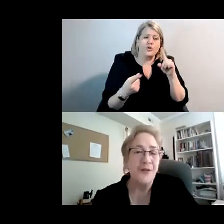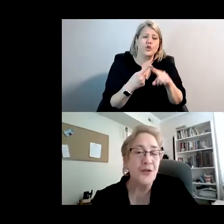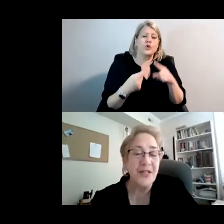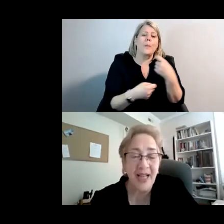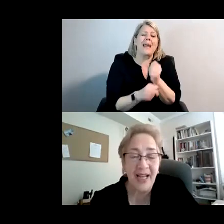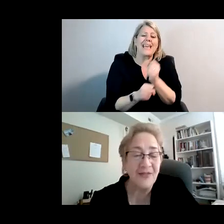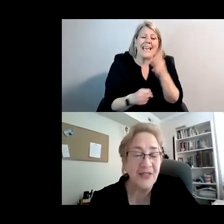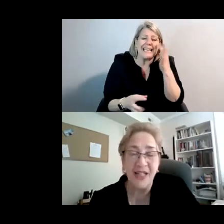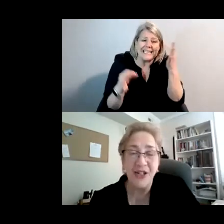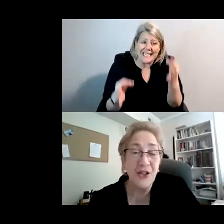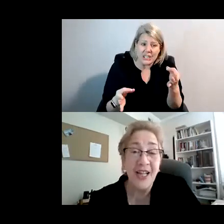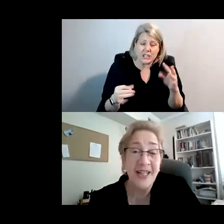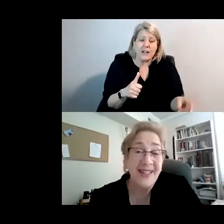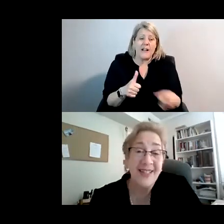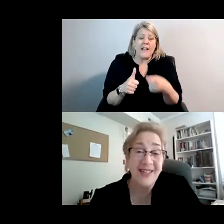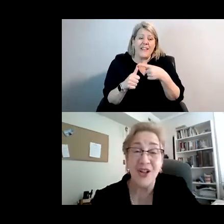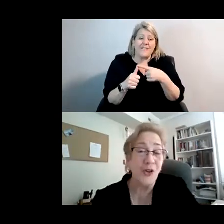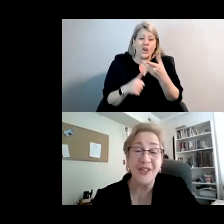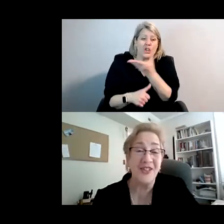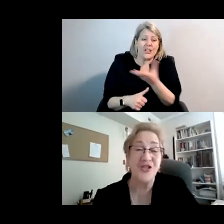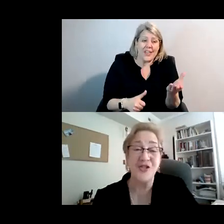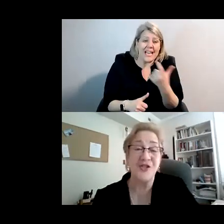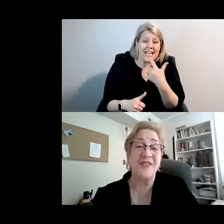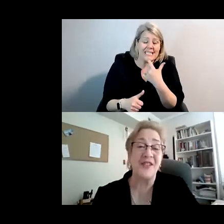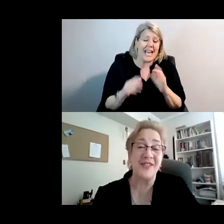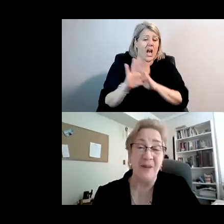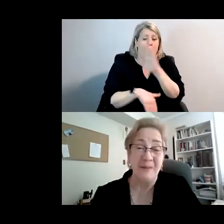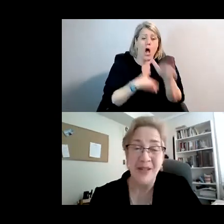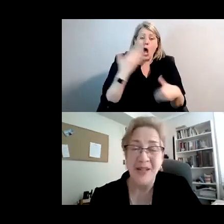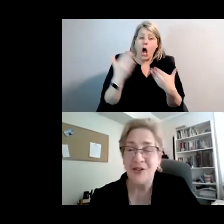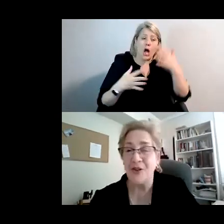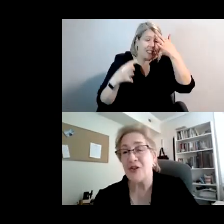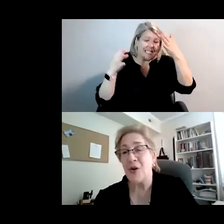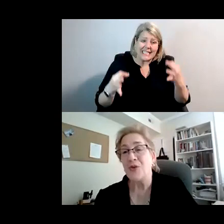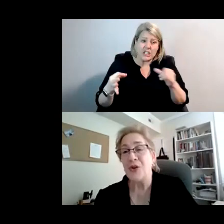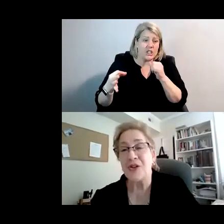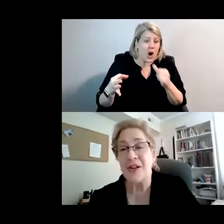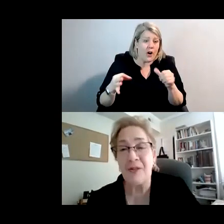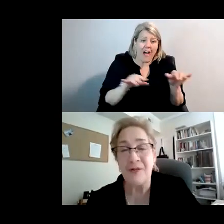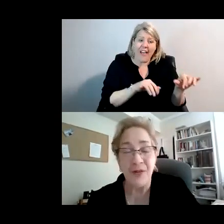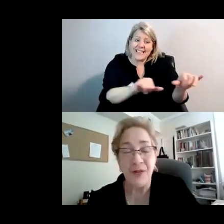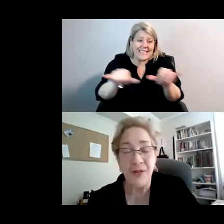The first thing I have to say to you guys is all decisions are not the thing. So this whole notion of the fact